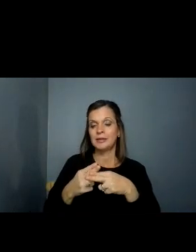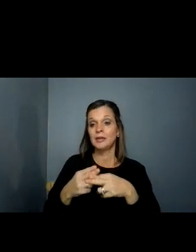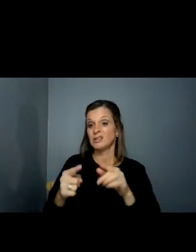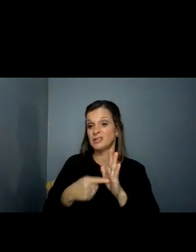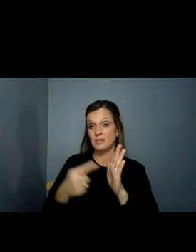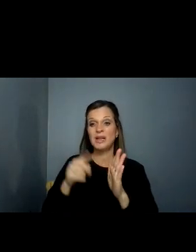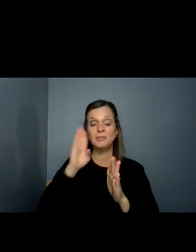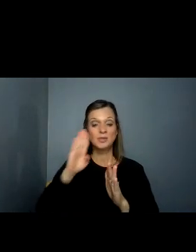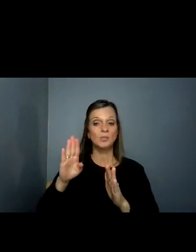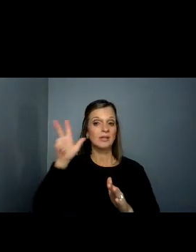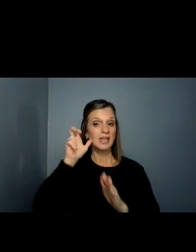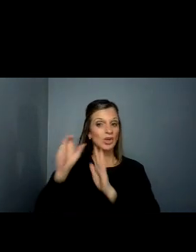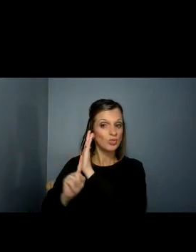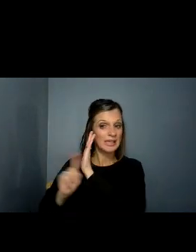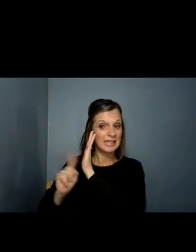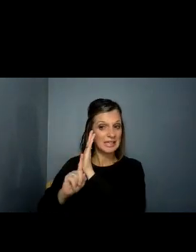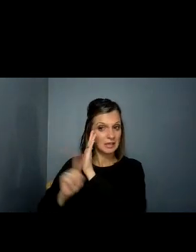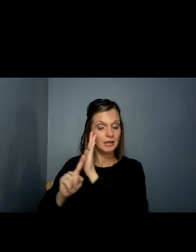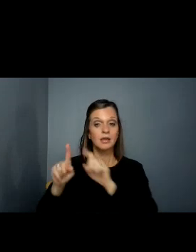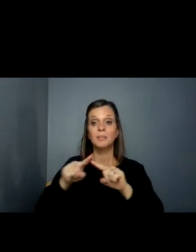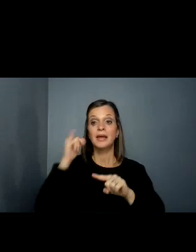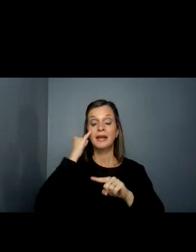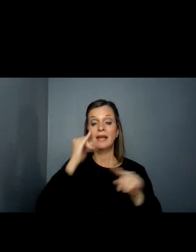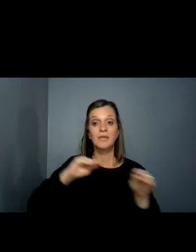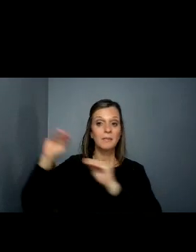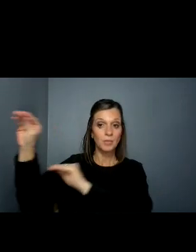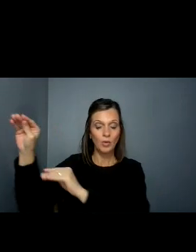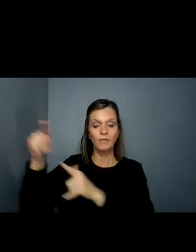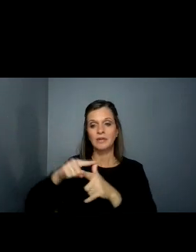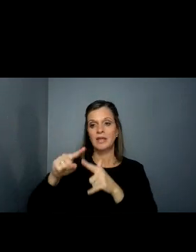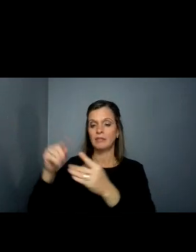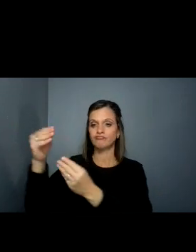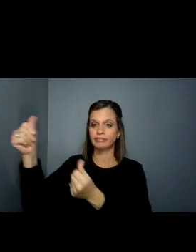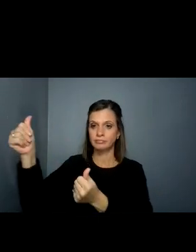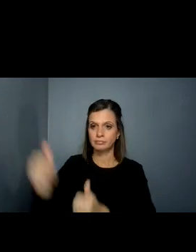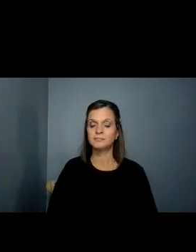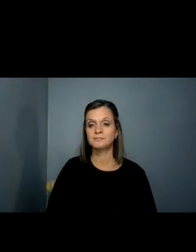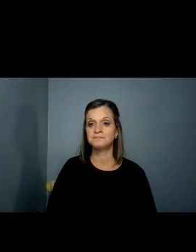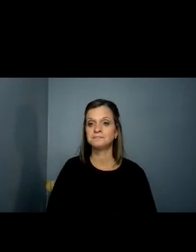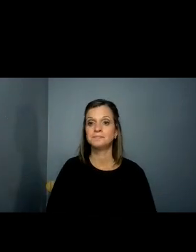Yeah, that's good. Glad I got out of there. Any other questions, comments, concerns?